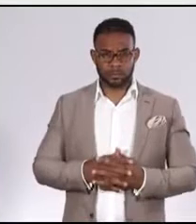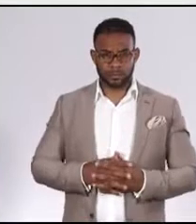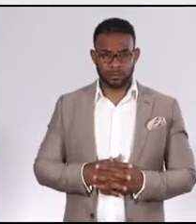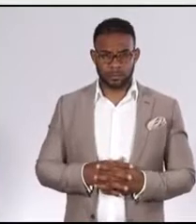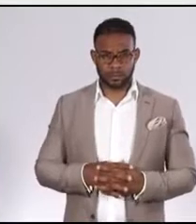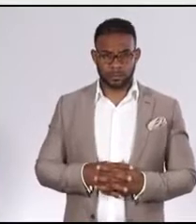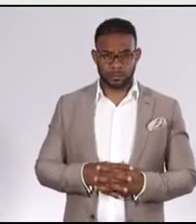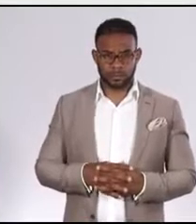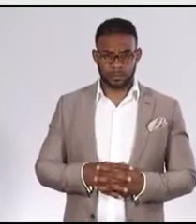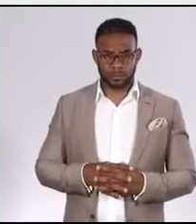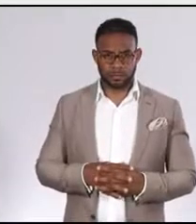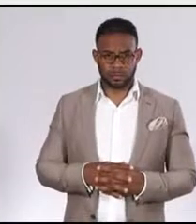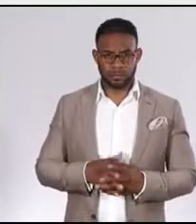please select all that apply.